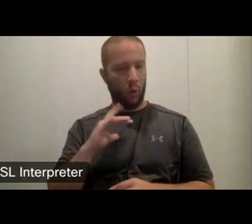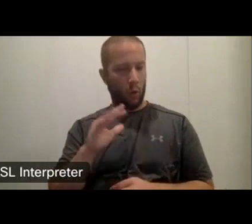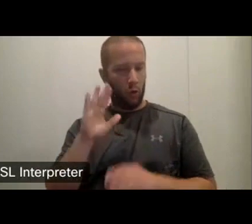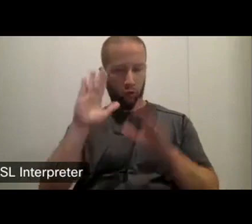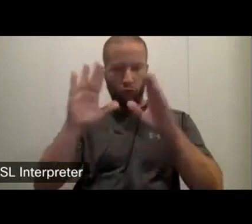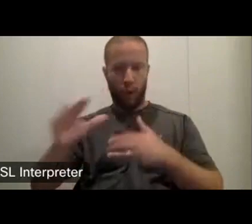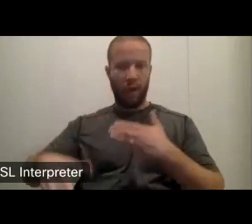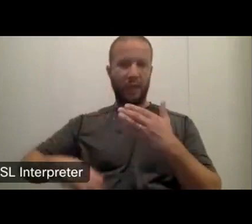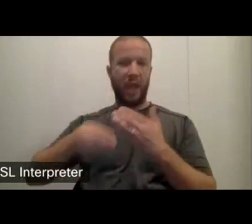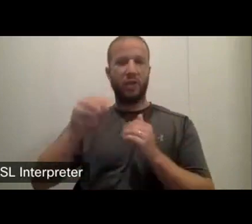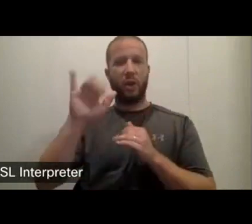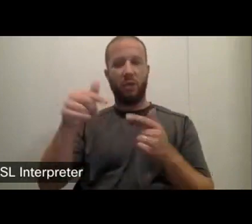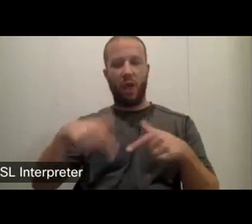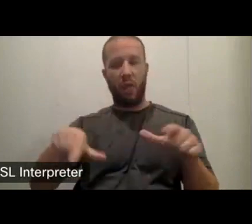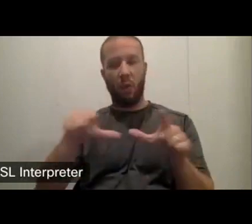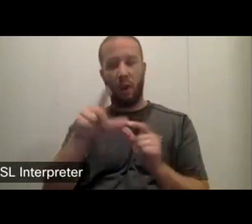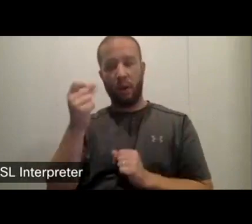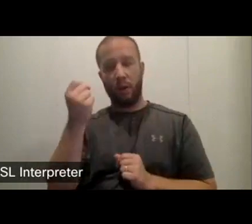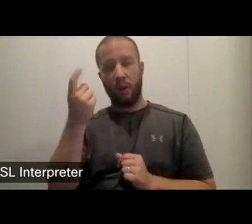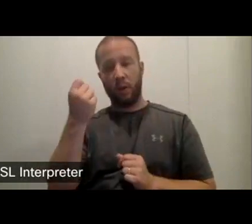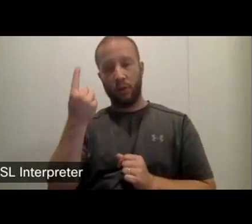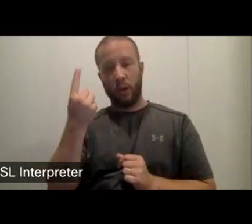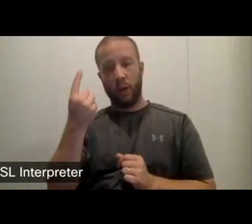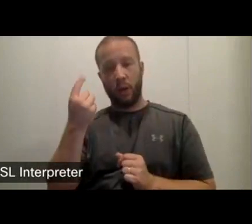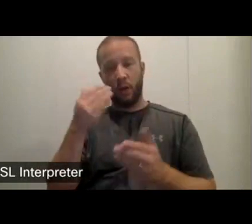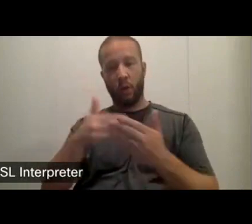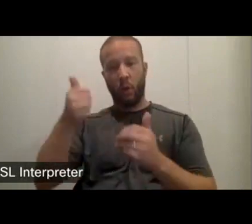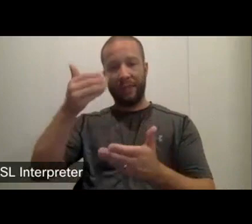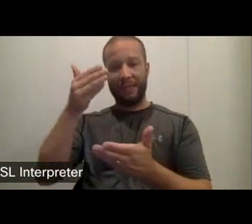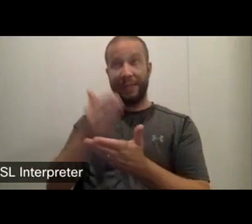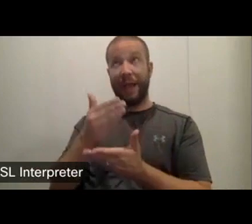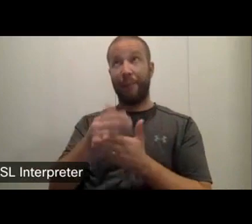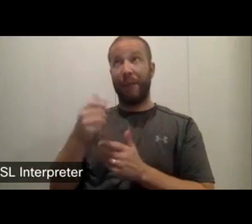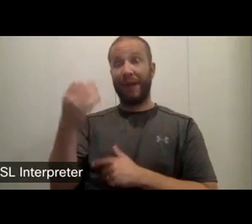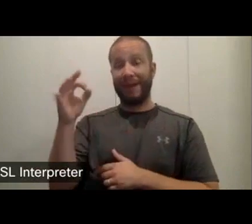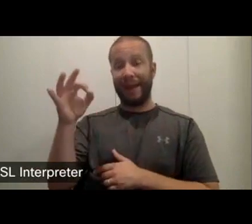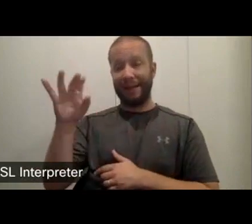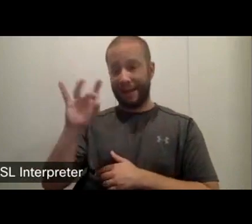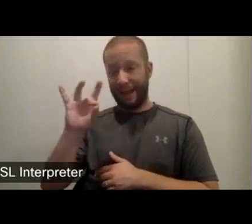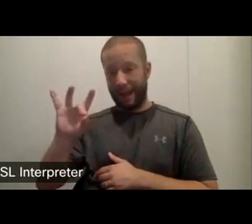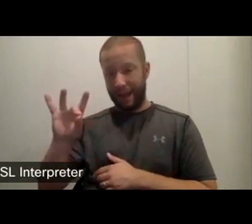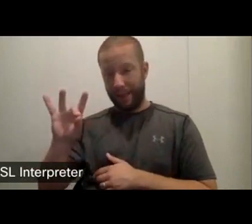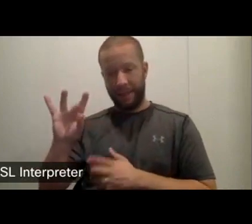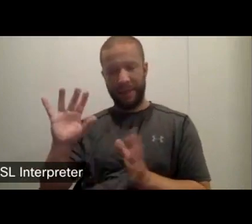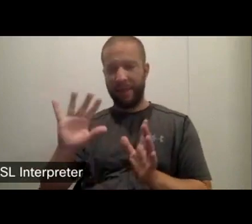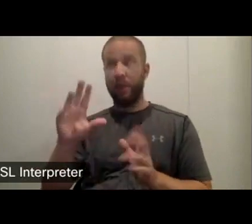to that route given that uh the two closest stops right now are 19th and 8th which is you know uh